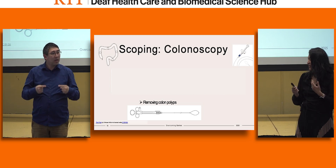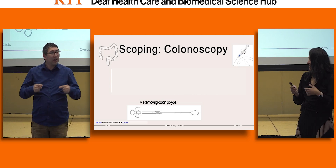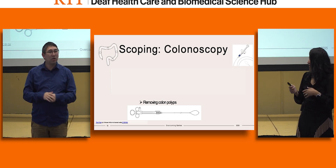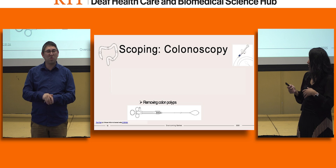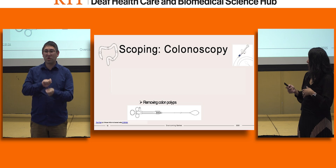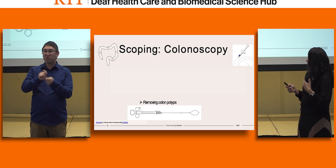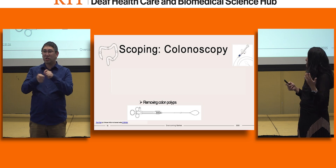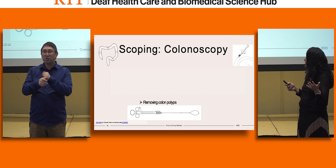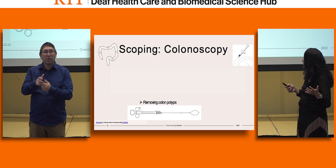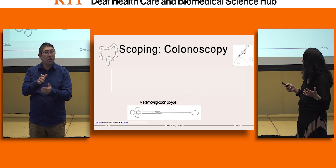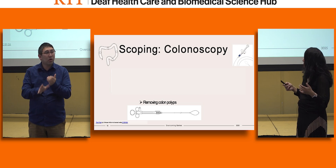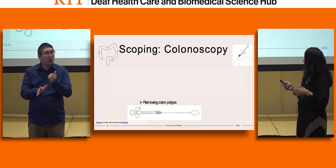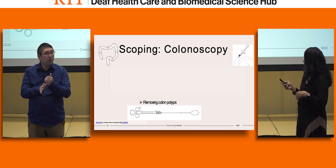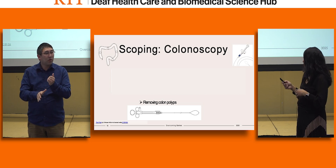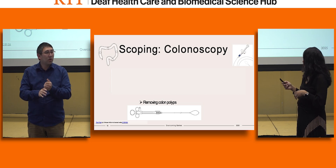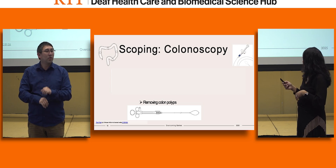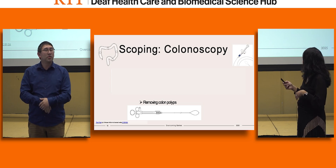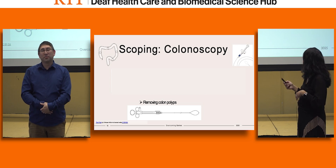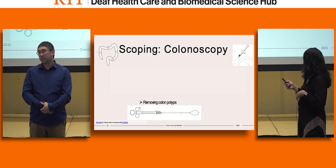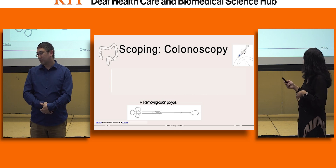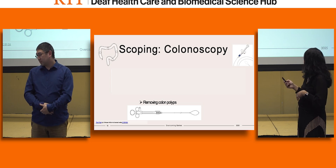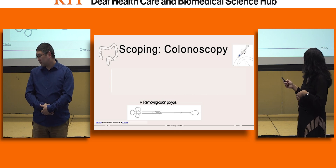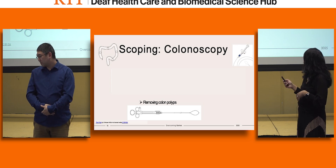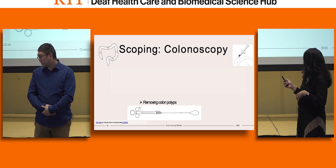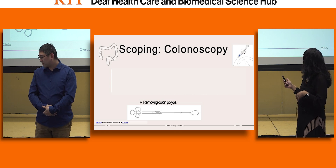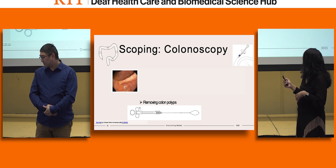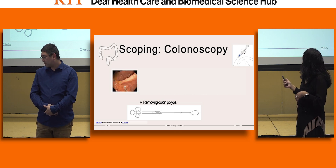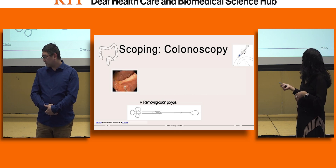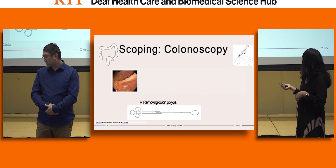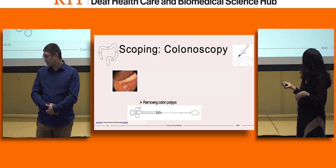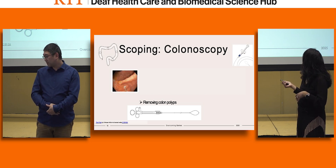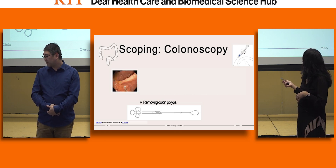or a change in their stool character.